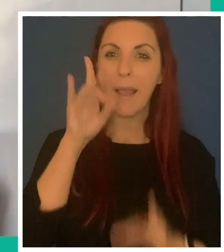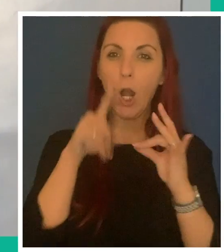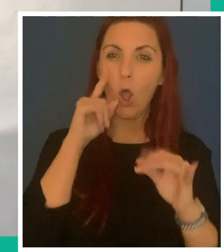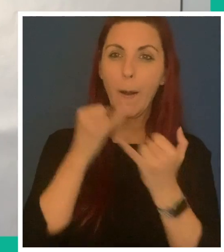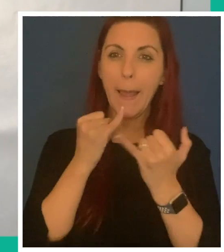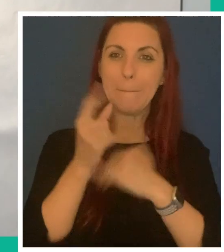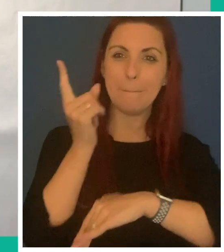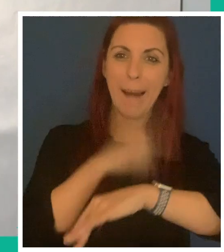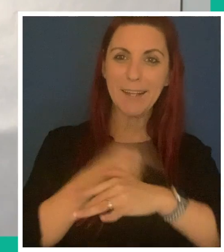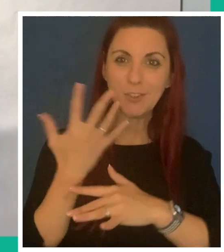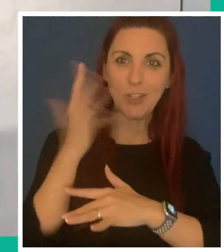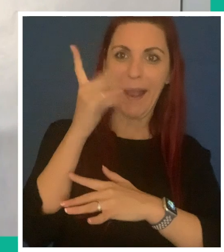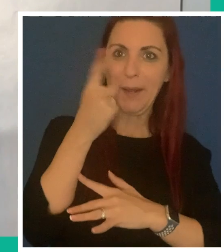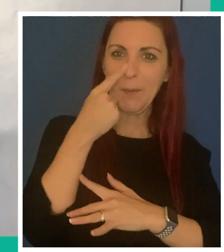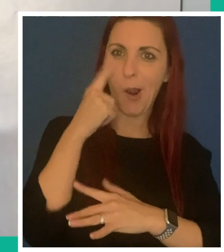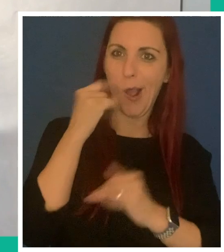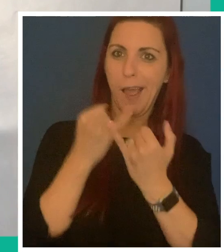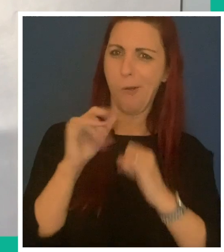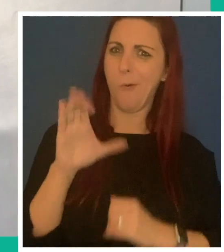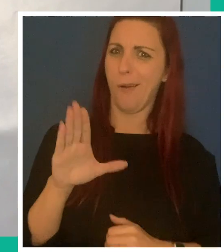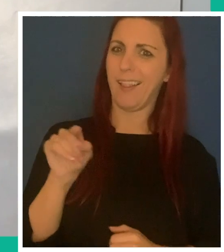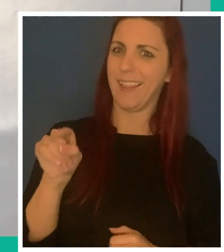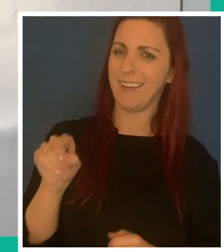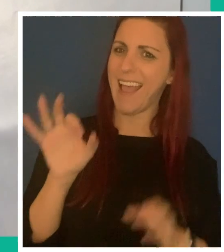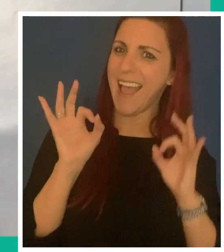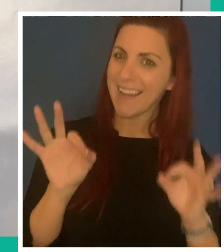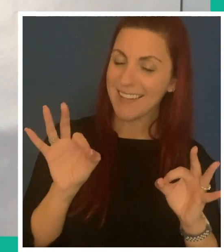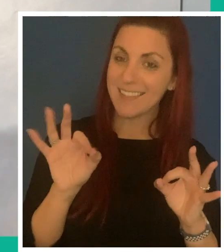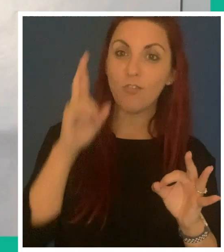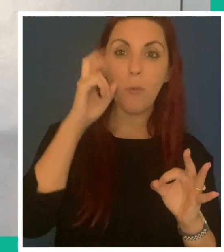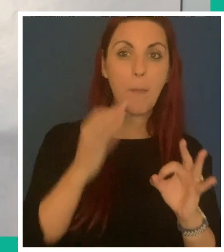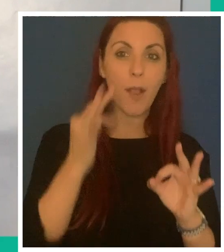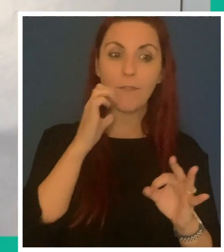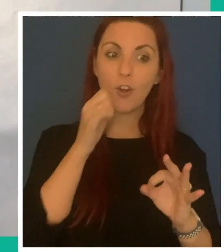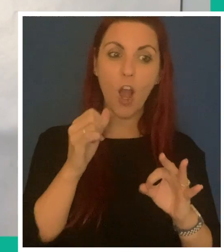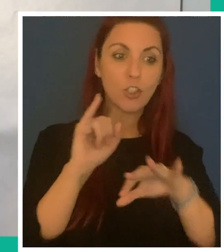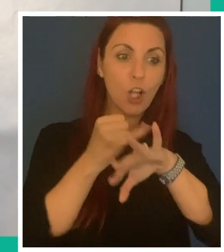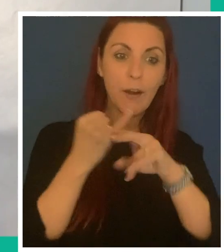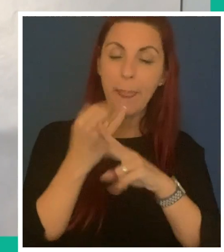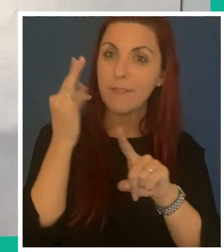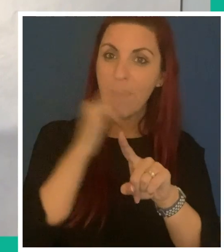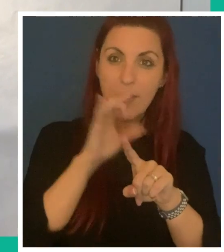her look really cool, excellent. And again guys, if you're not colouring in completely or there is little bits or you